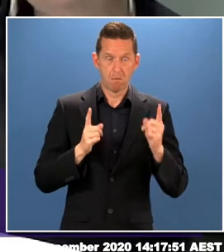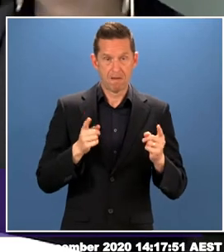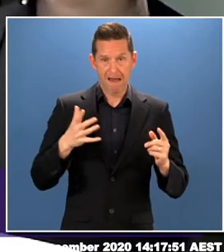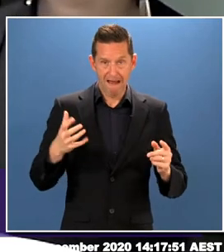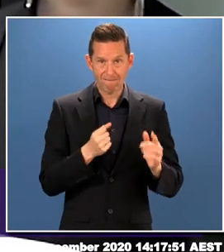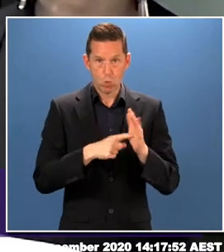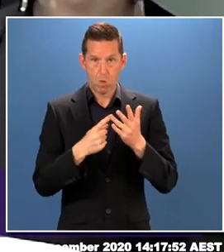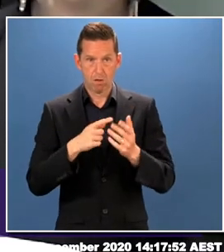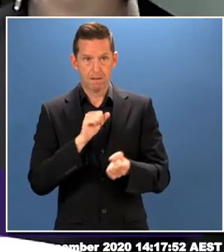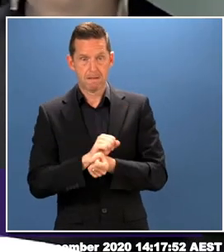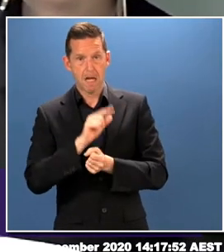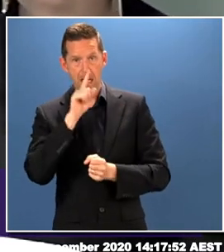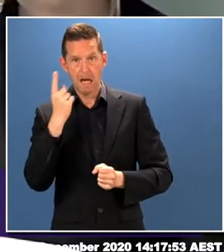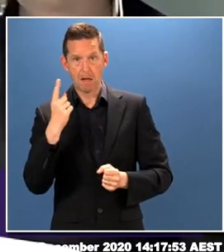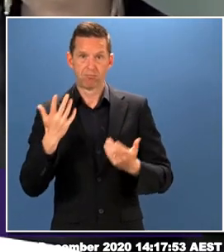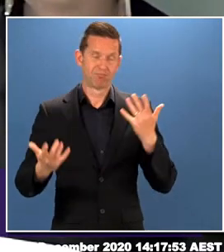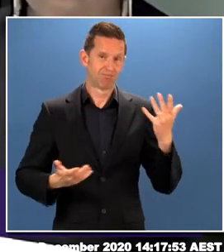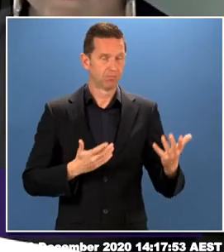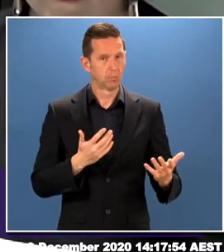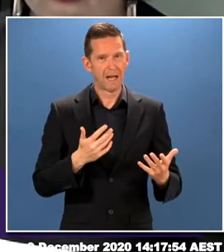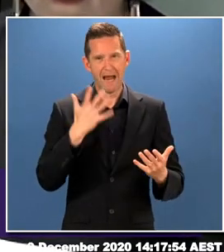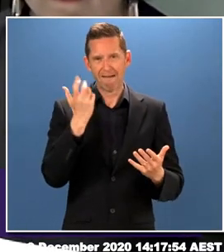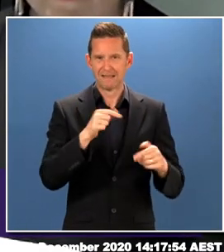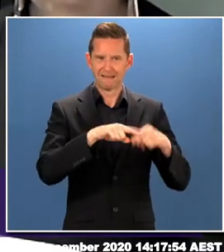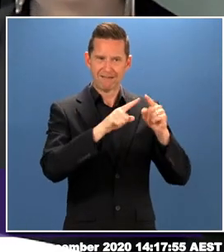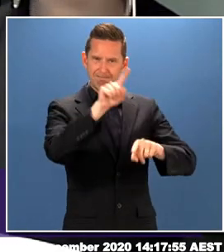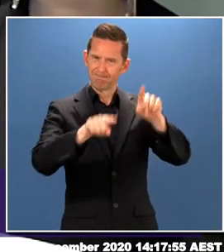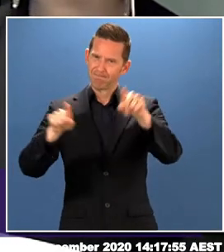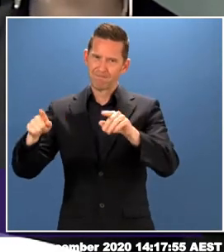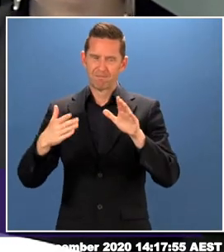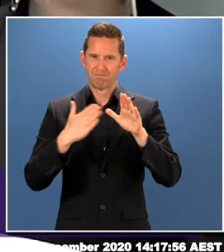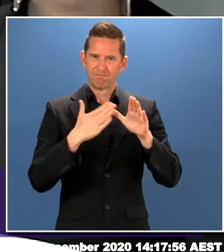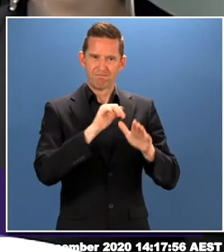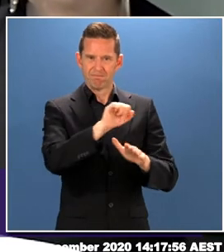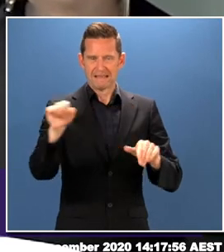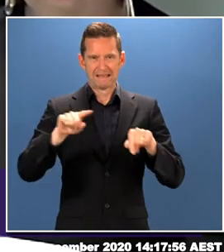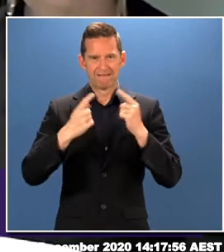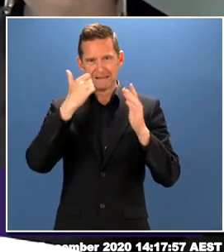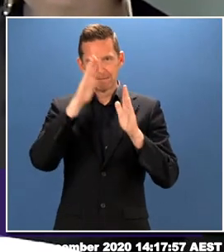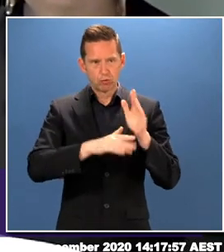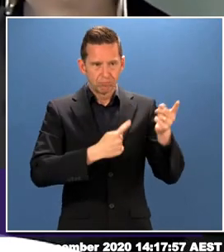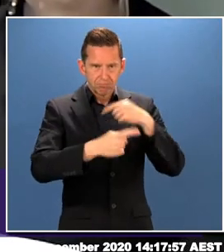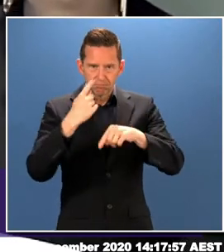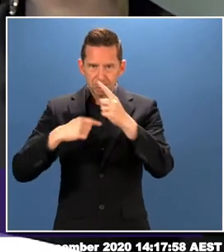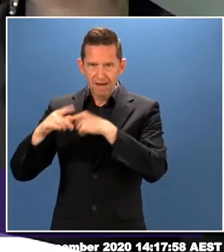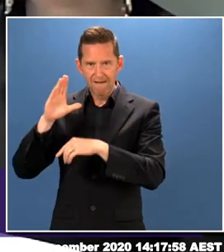So it is quite complicated. There are very diverse experiences across the LGBTIQ spectrum as well as